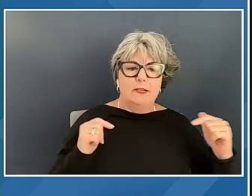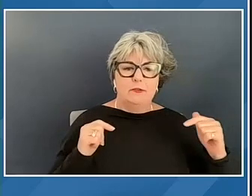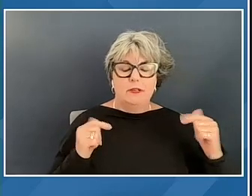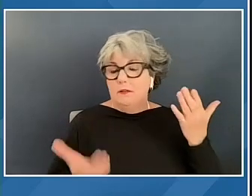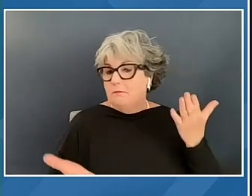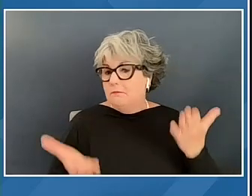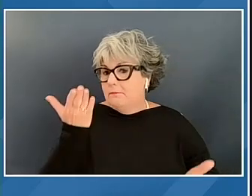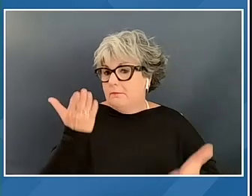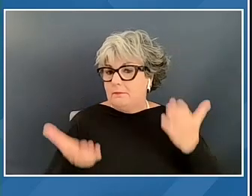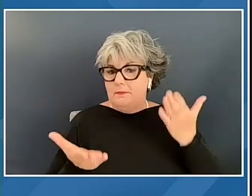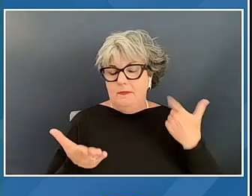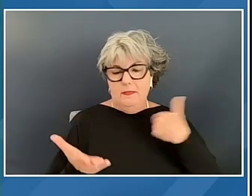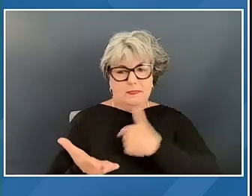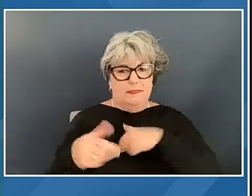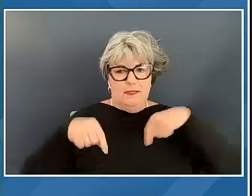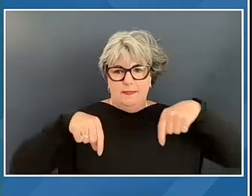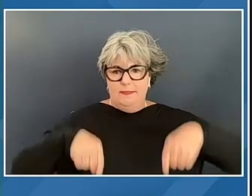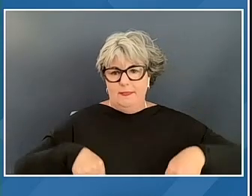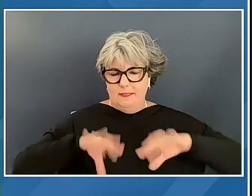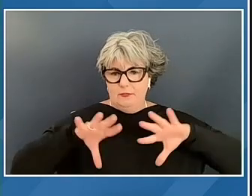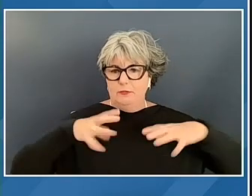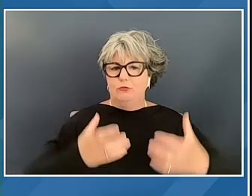scope of this negotiation.